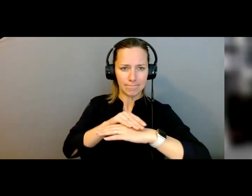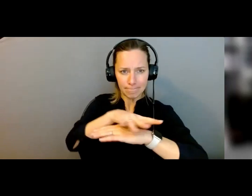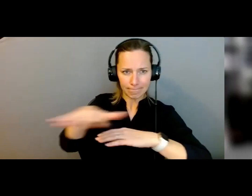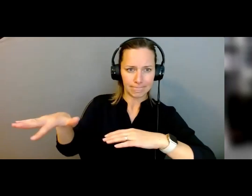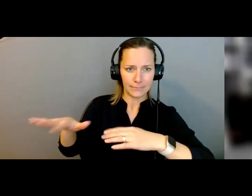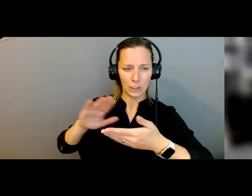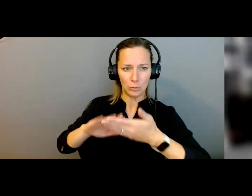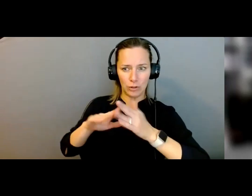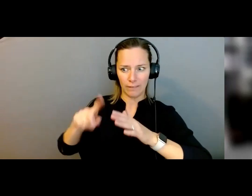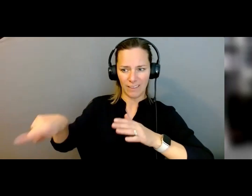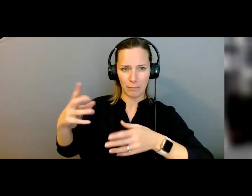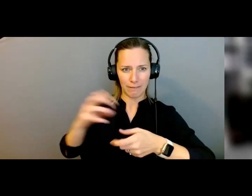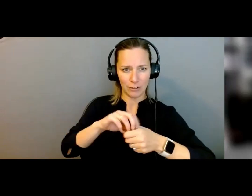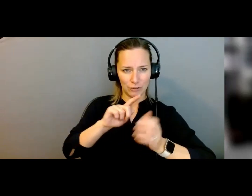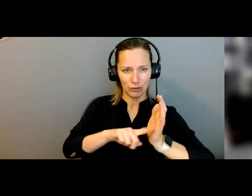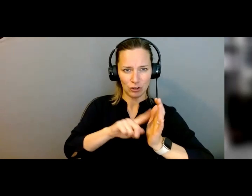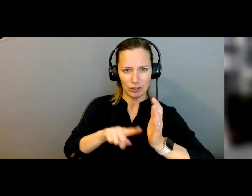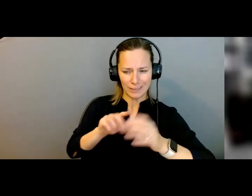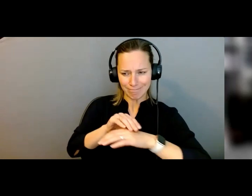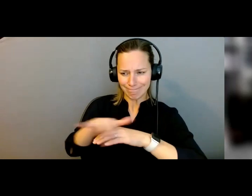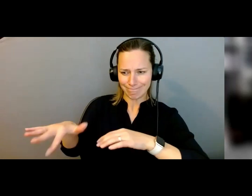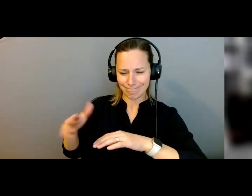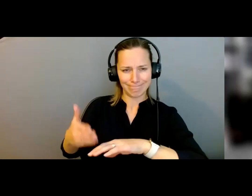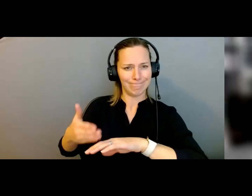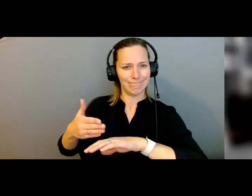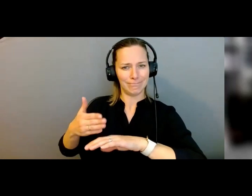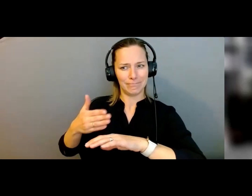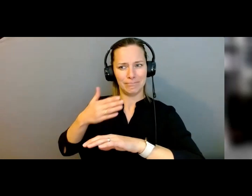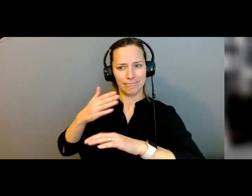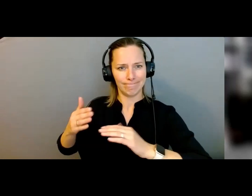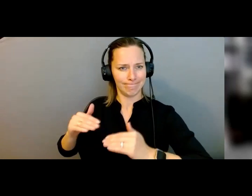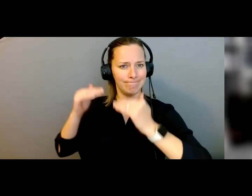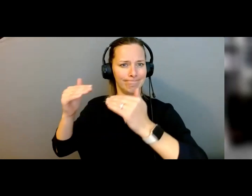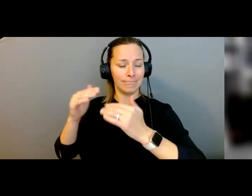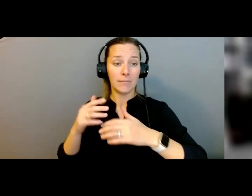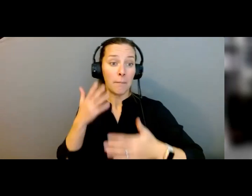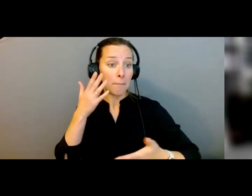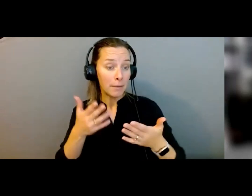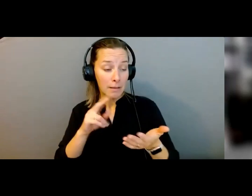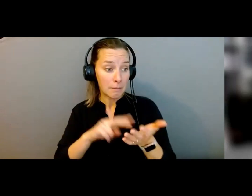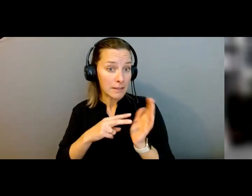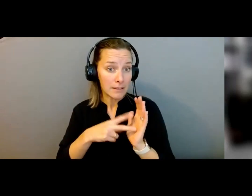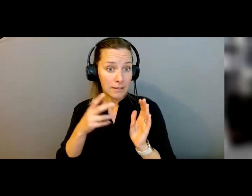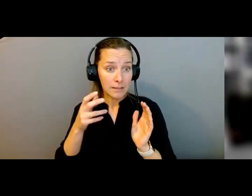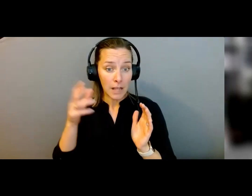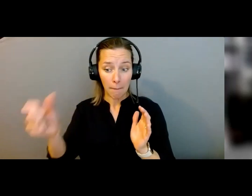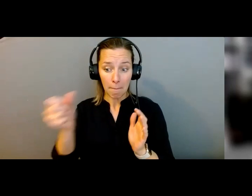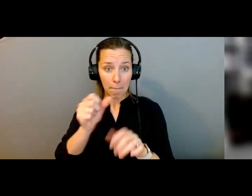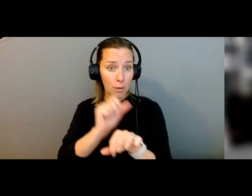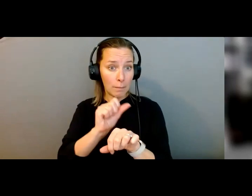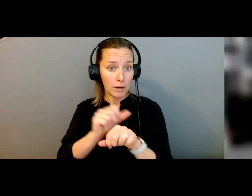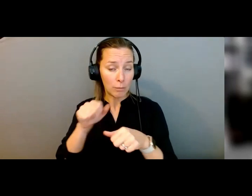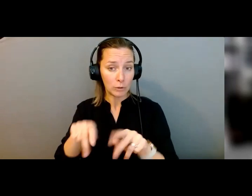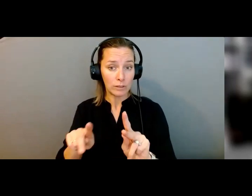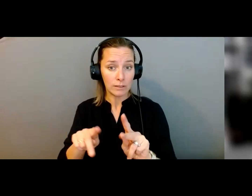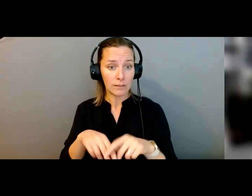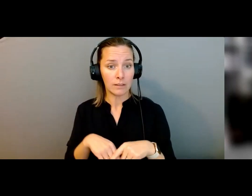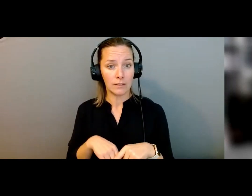of the research? And also, maybe it's employment opportunities. Really thoughtful, Jennifer, what